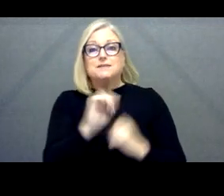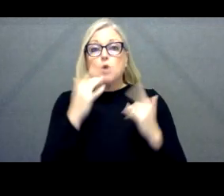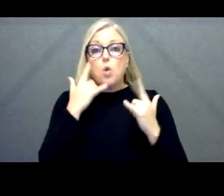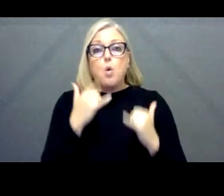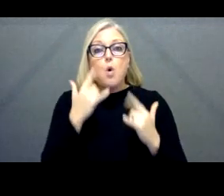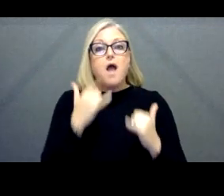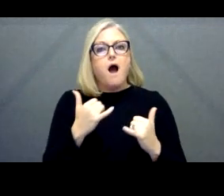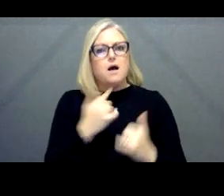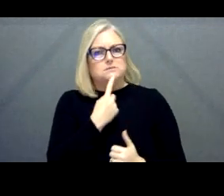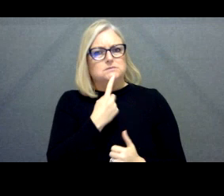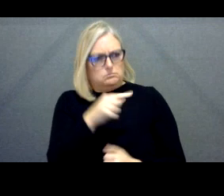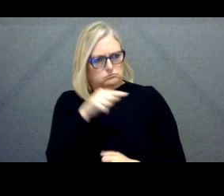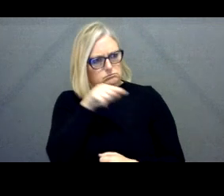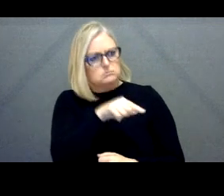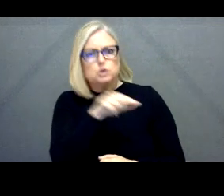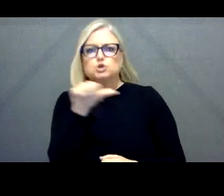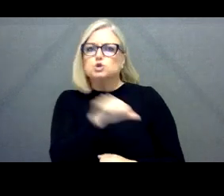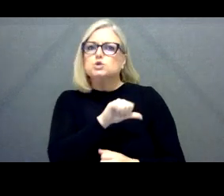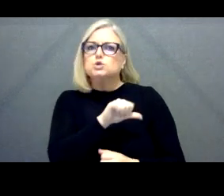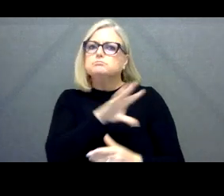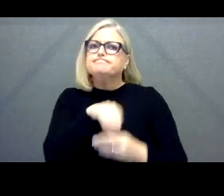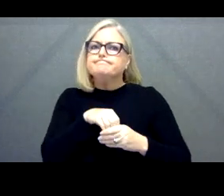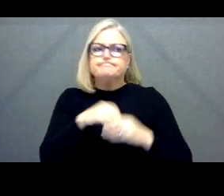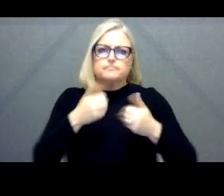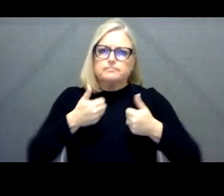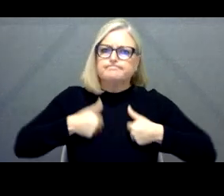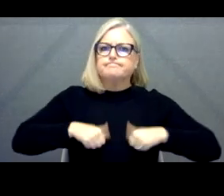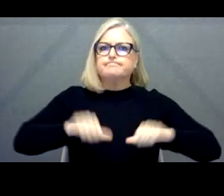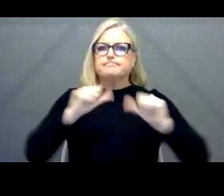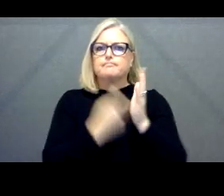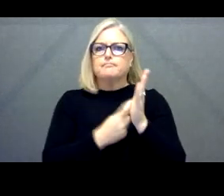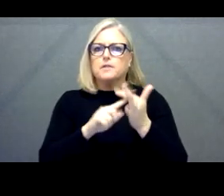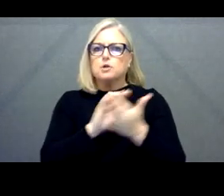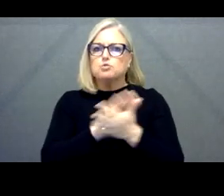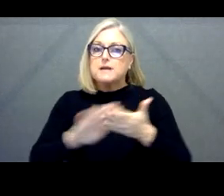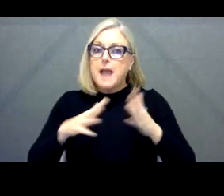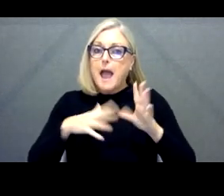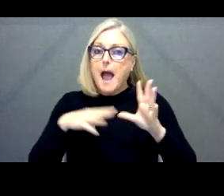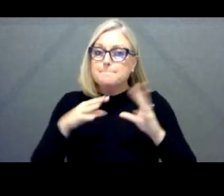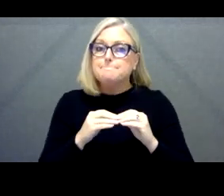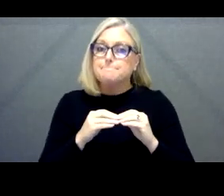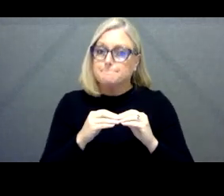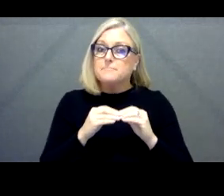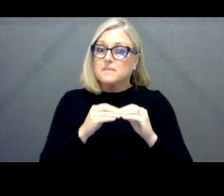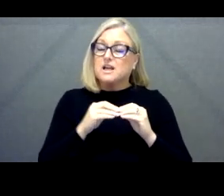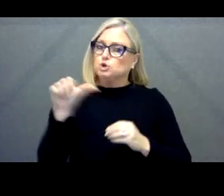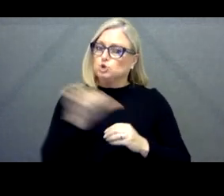be able to continue their rehabilitation in the community um and that um extending that probation